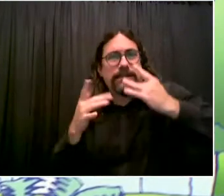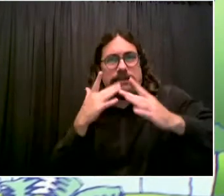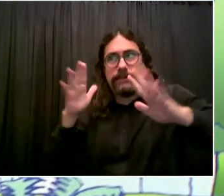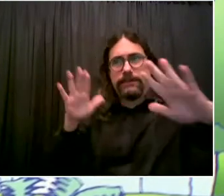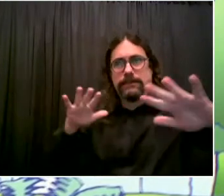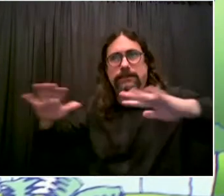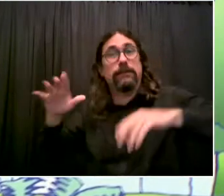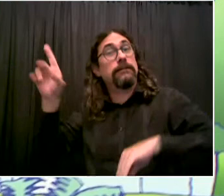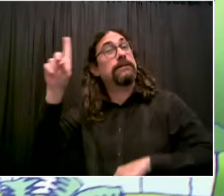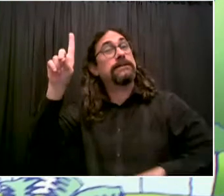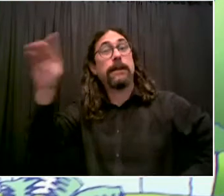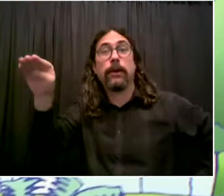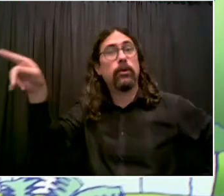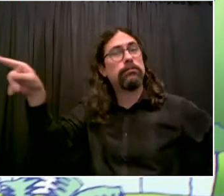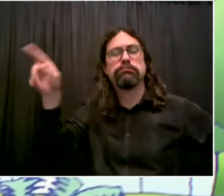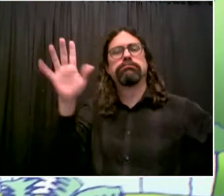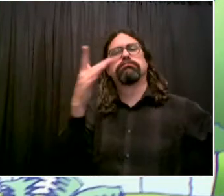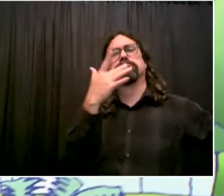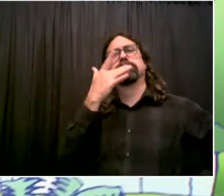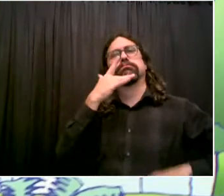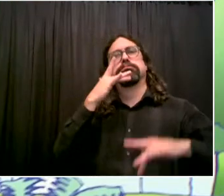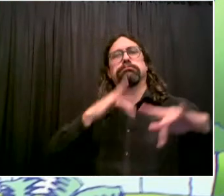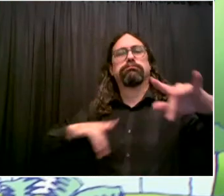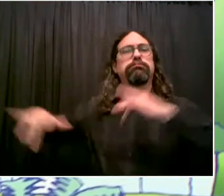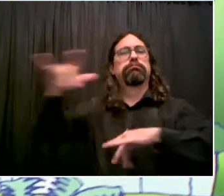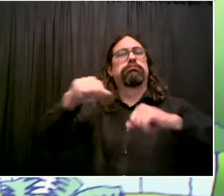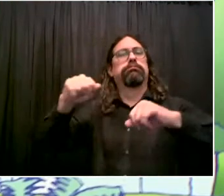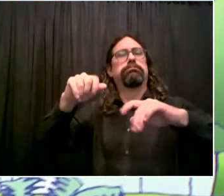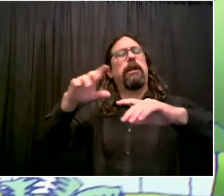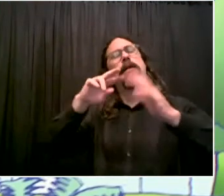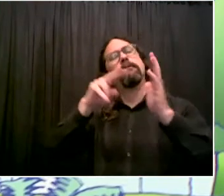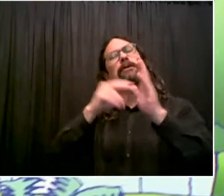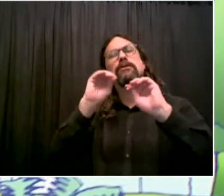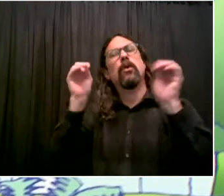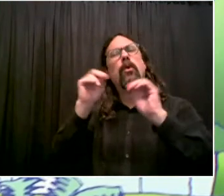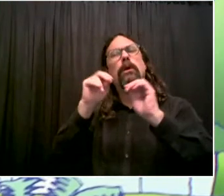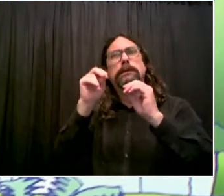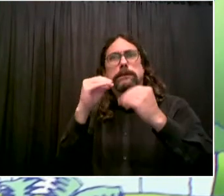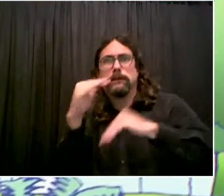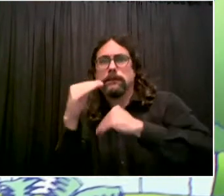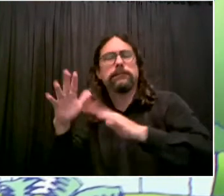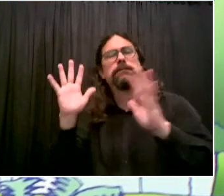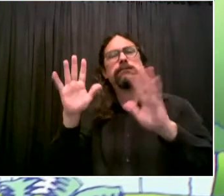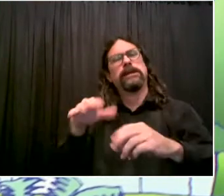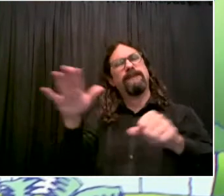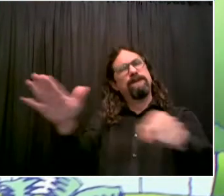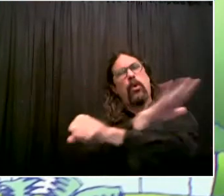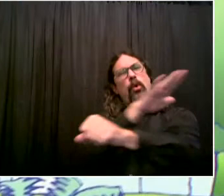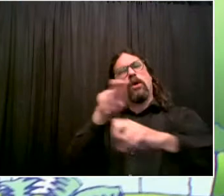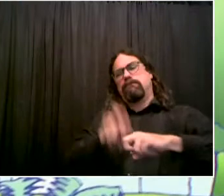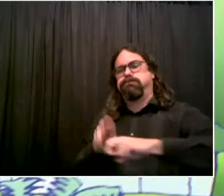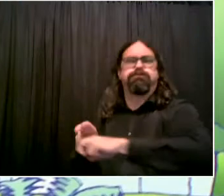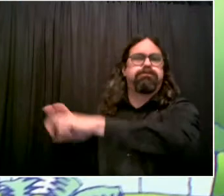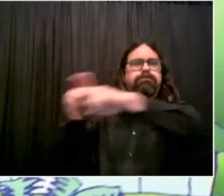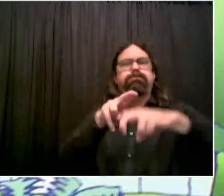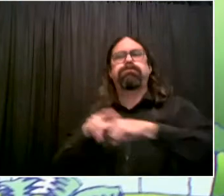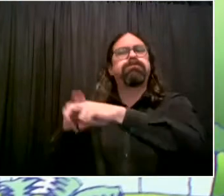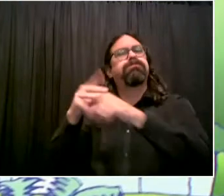HE SAID THAT SO YESTERDAY, WE NDO'T EVER WANT TO DO THAT AGAIN. WE WANT TO USE VACCINATION T O ENSURE RESTAURANTS CAN BE FULLY OPEN AND PEOPLE CAN HAVE JOBS AND PEOPLE CAN ENJOY